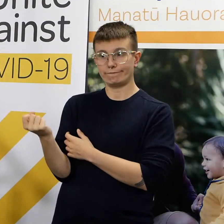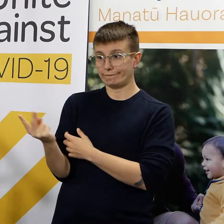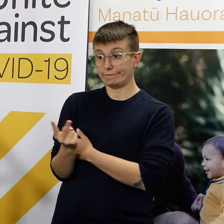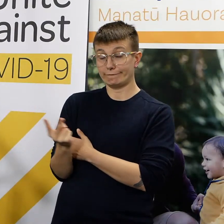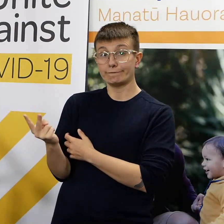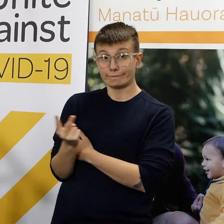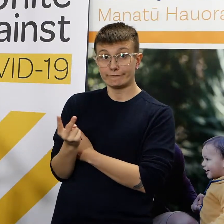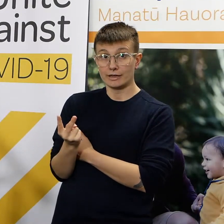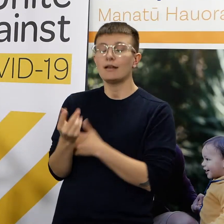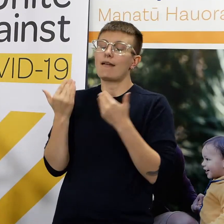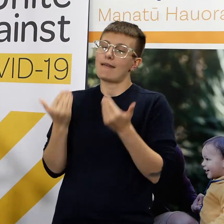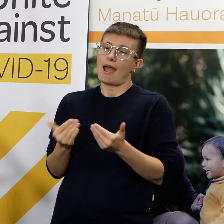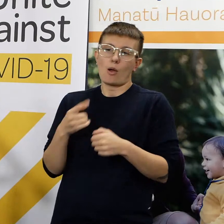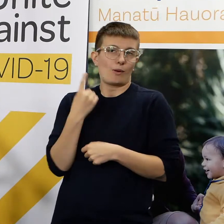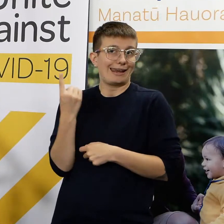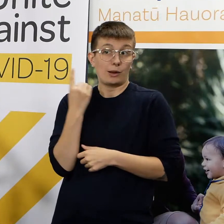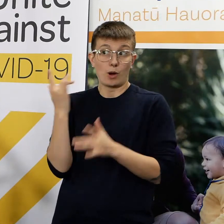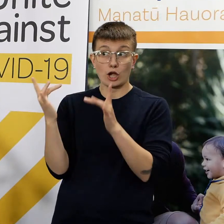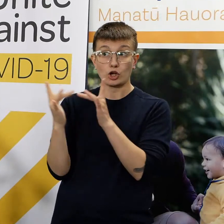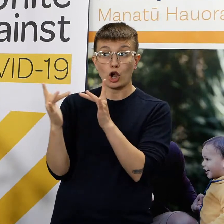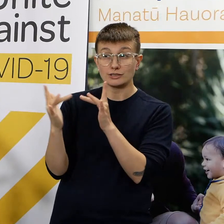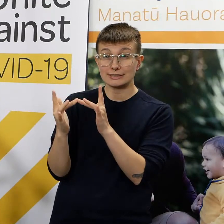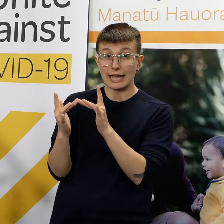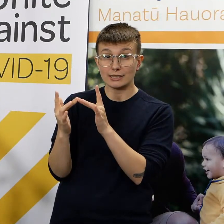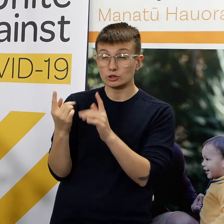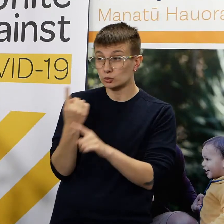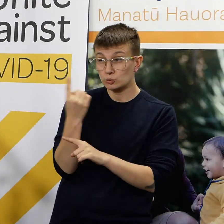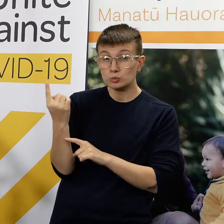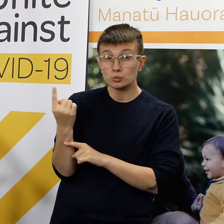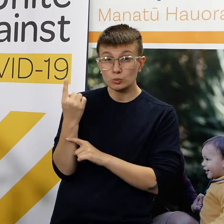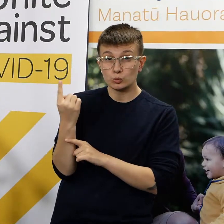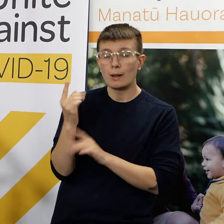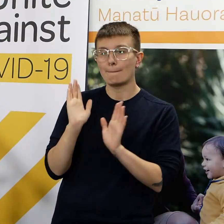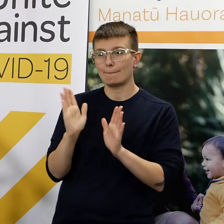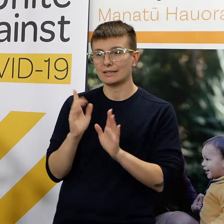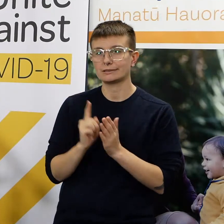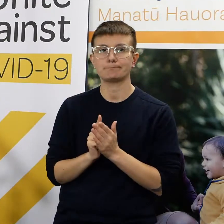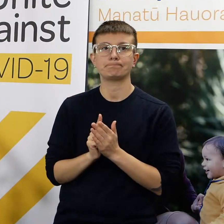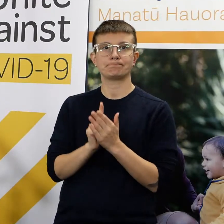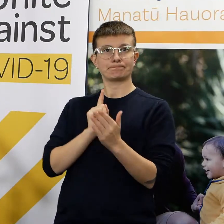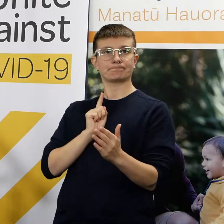As I said in this case it is just one additional family member.